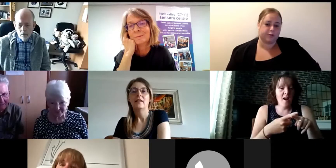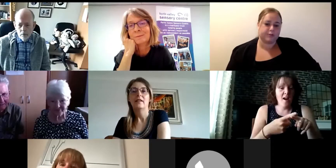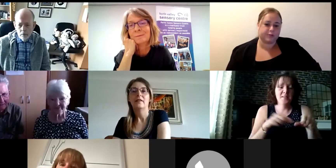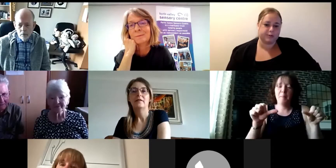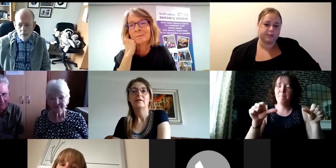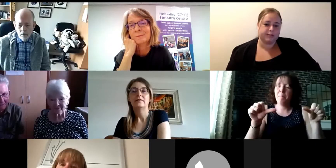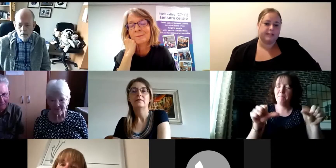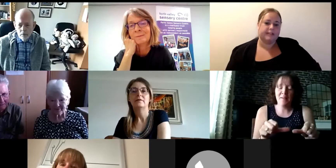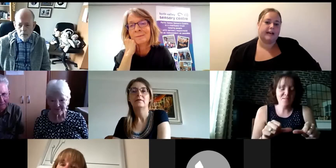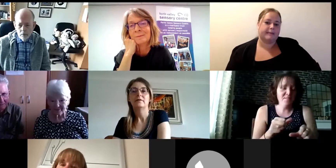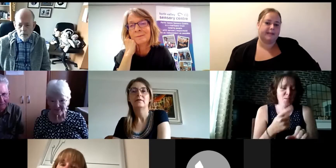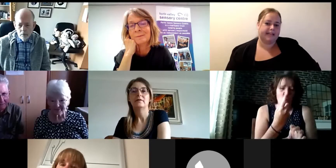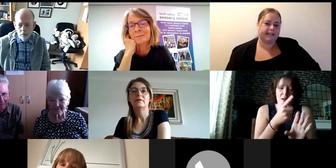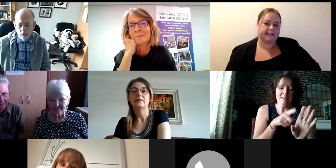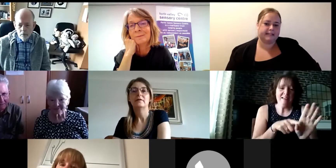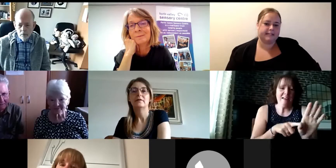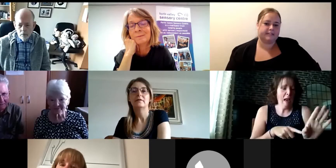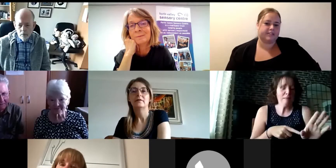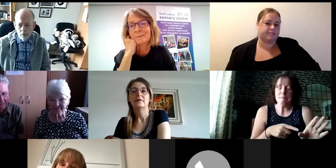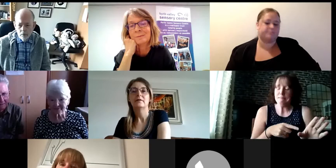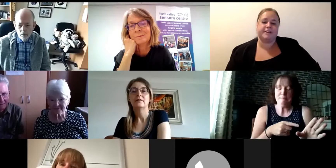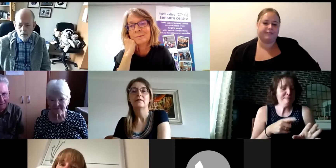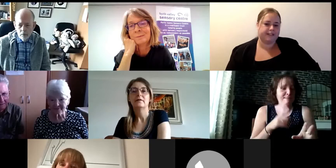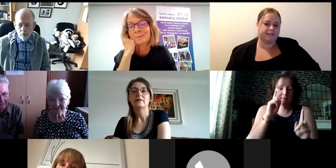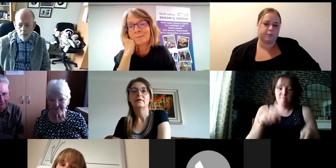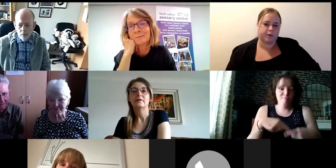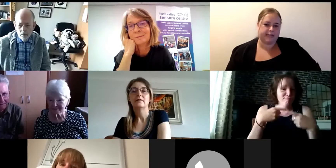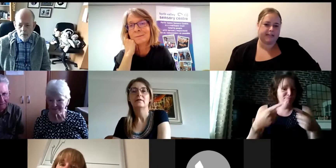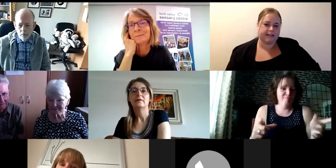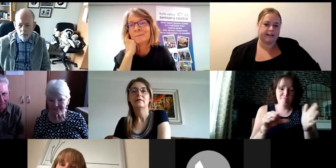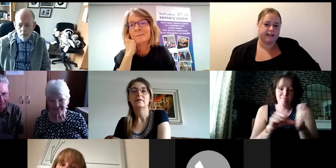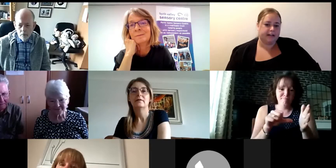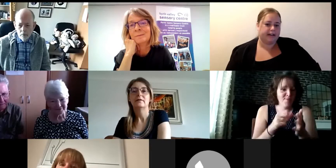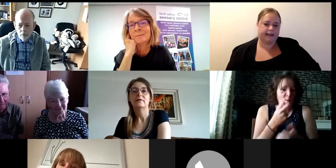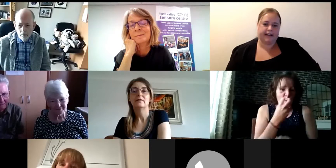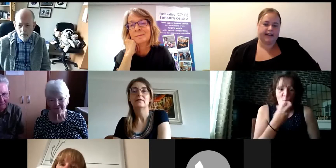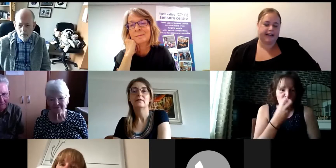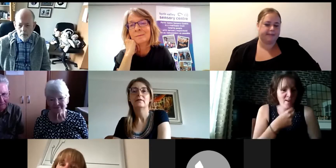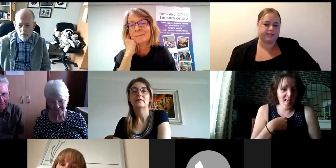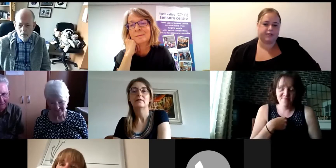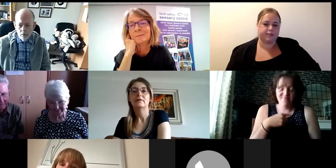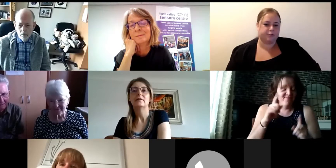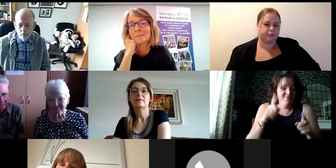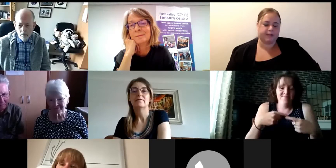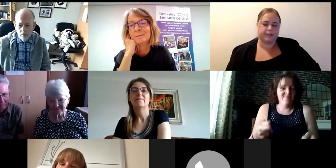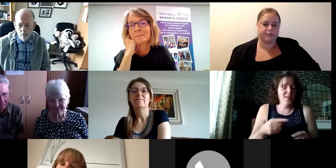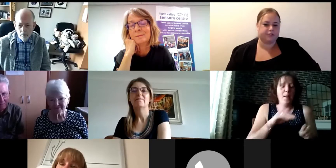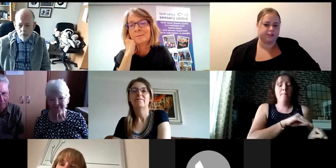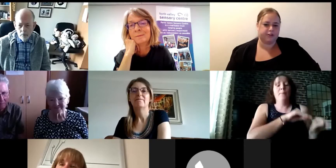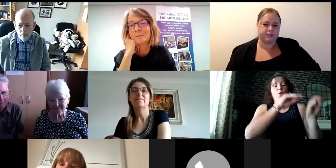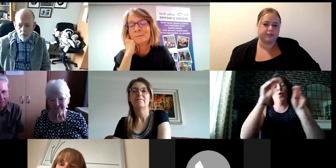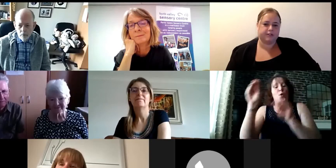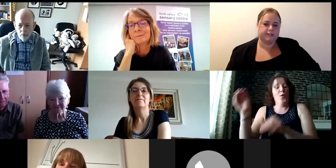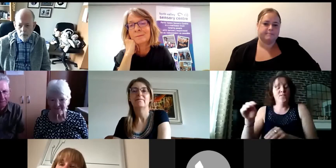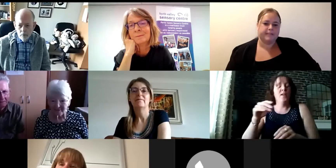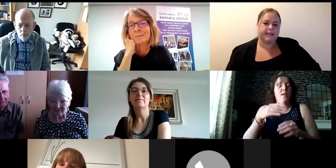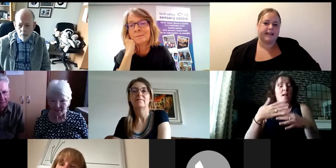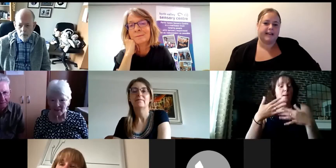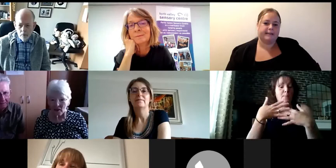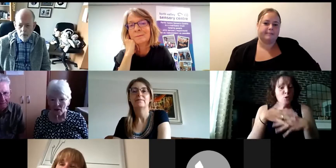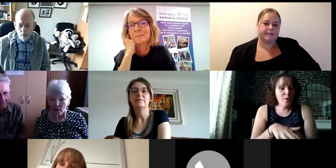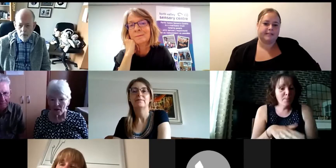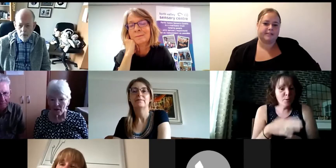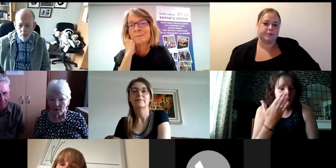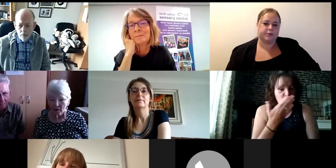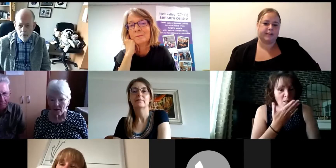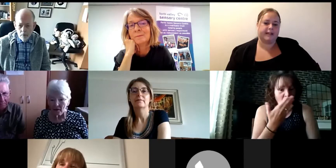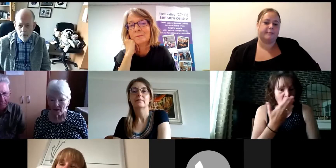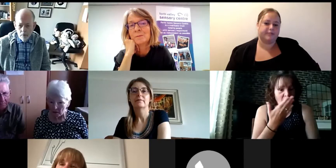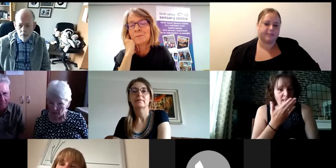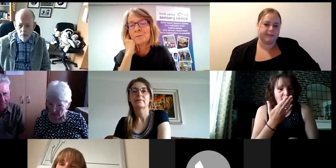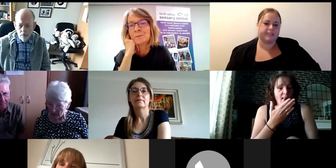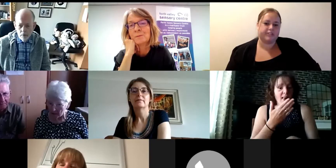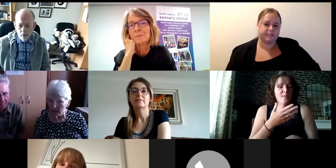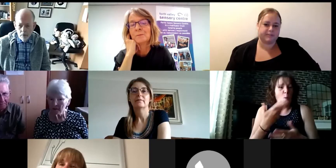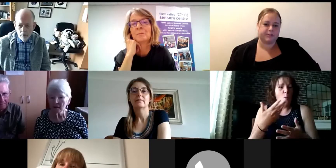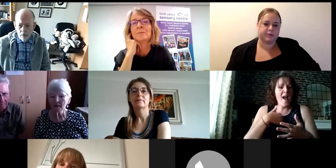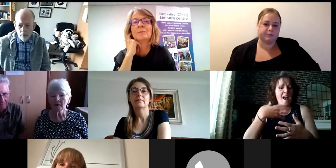school in England. Just briefly for one year. I absolutely couldn't cope. I couldn't do